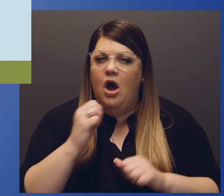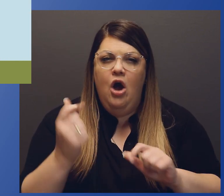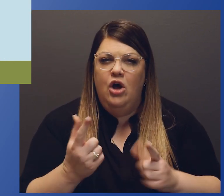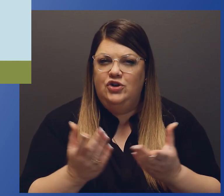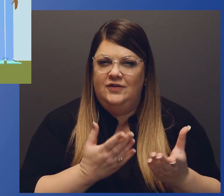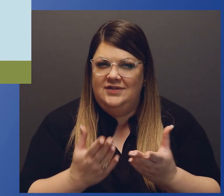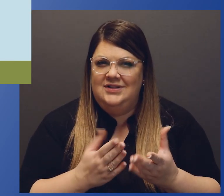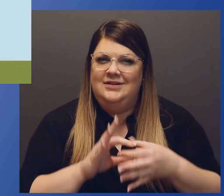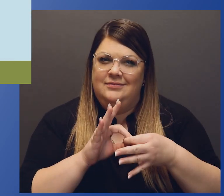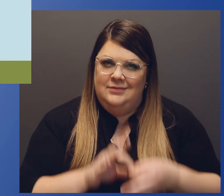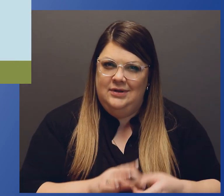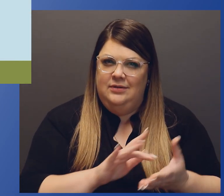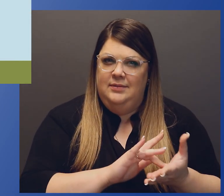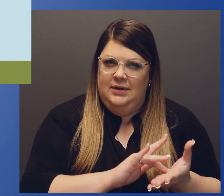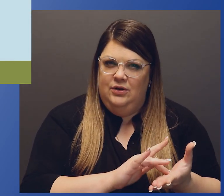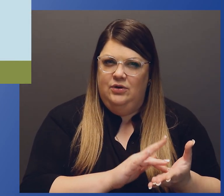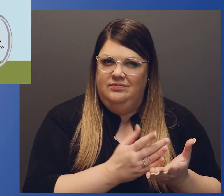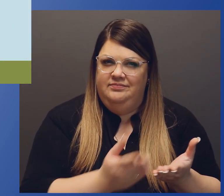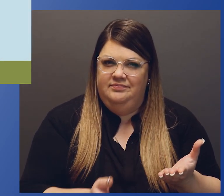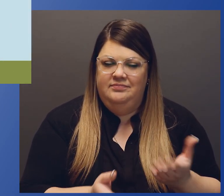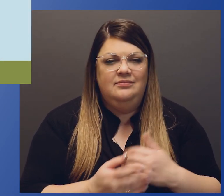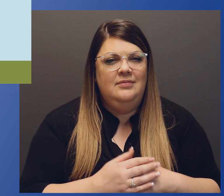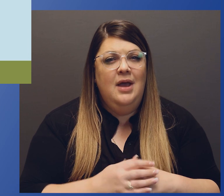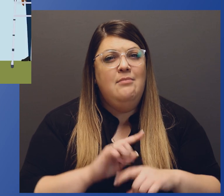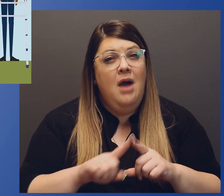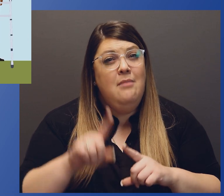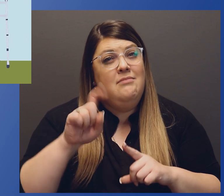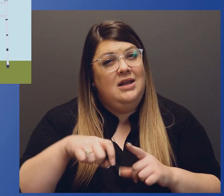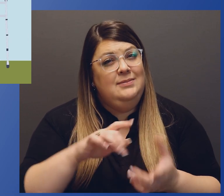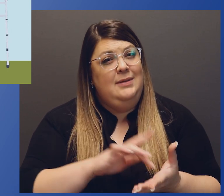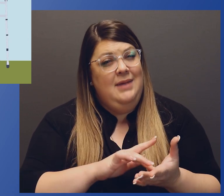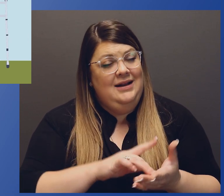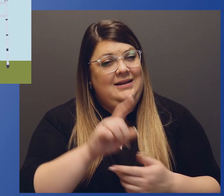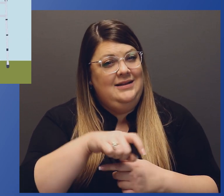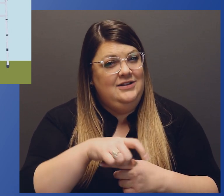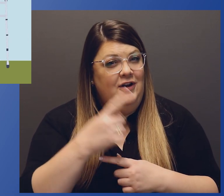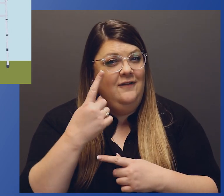for members to achieve their highest level of independence. Services must also be offered